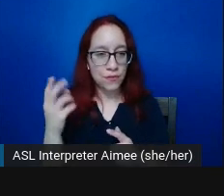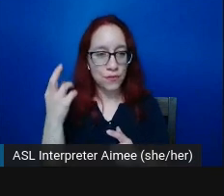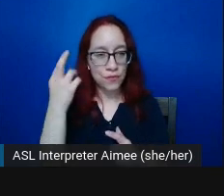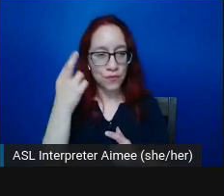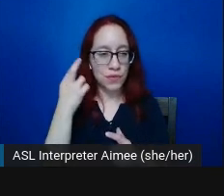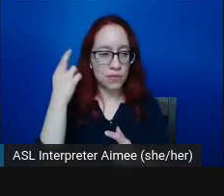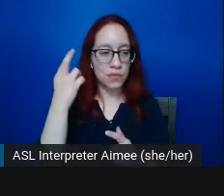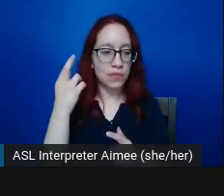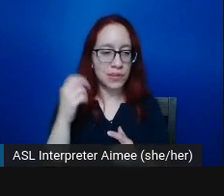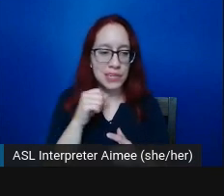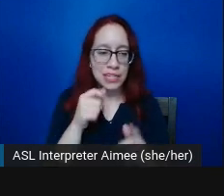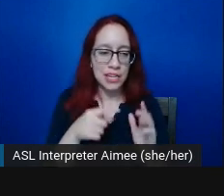it's not shared at the moment.